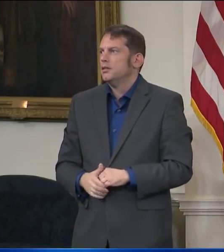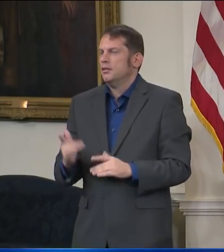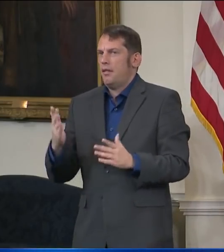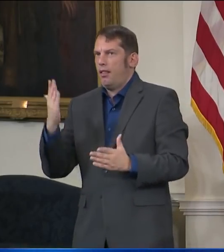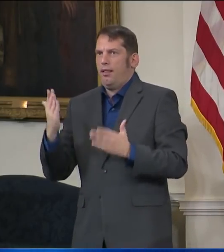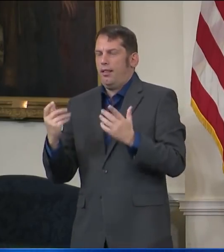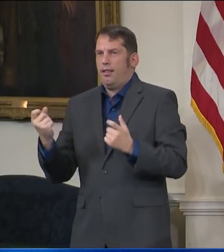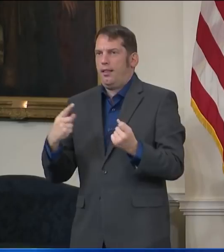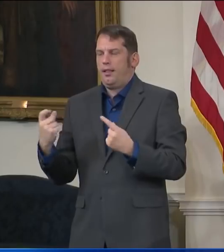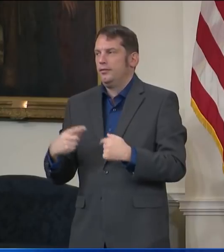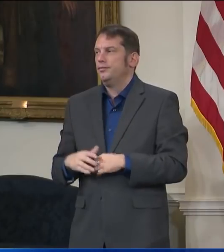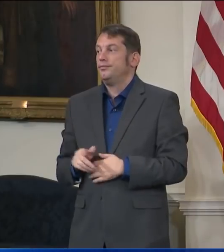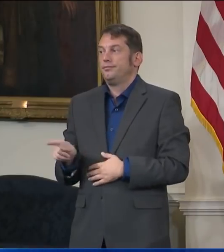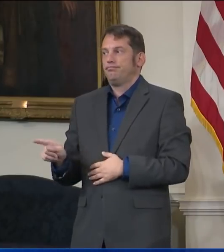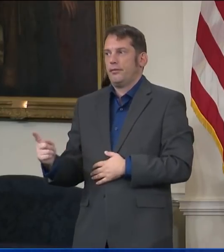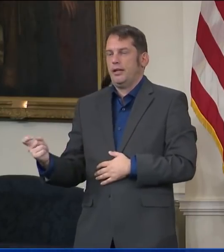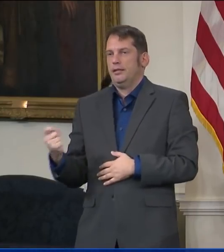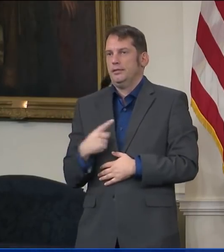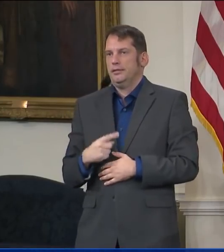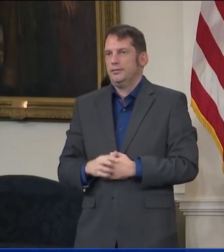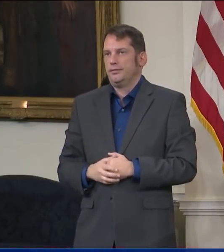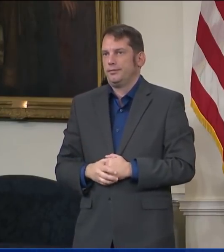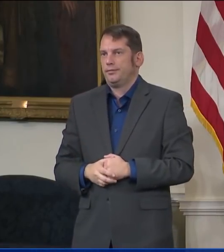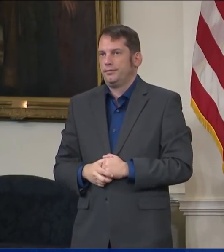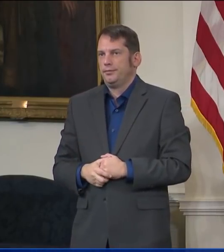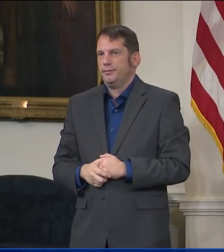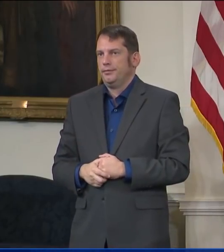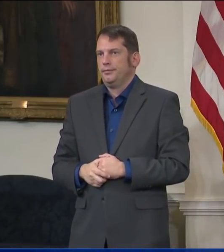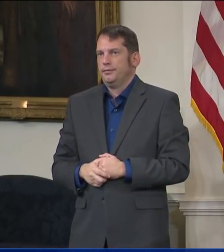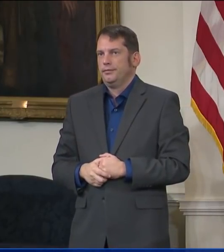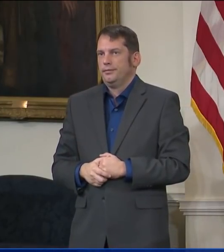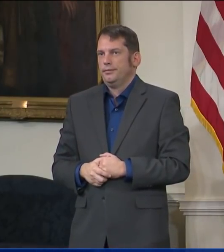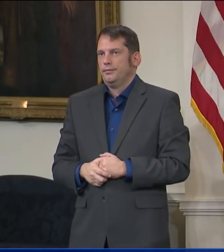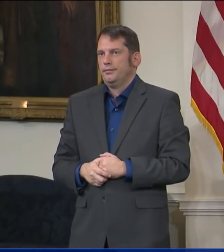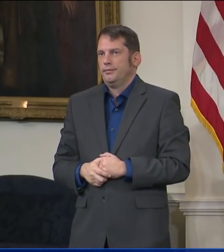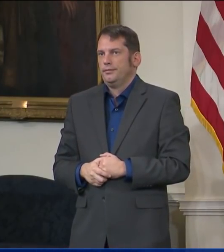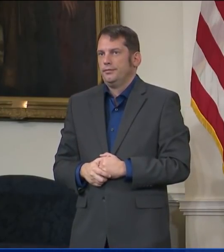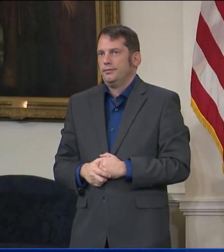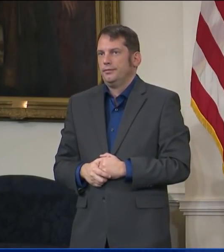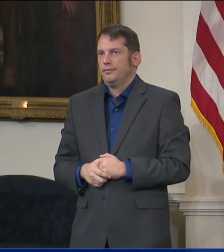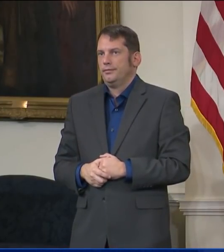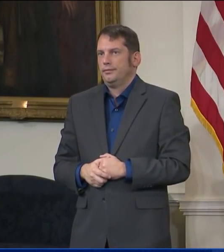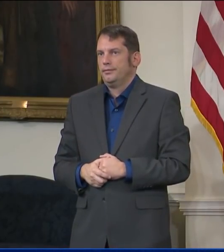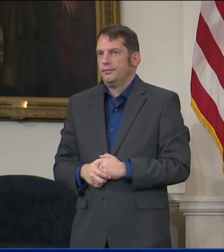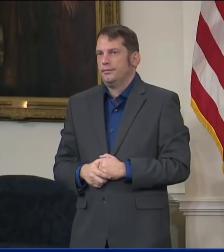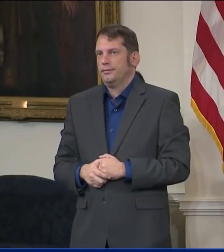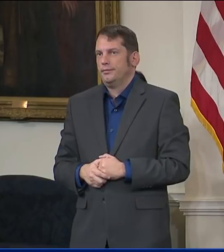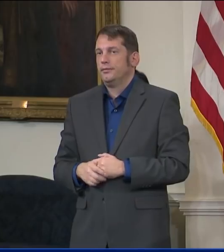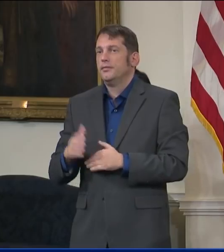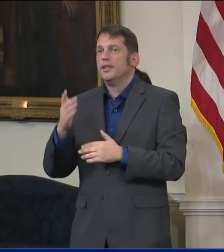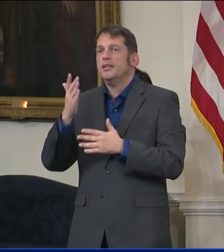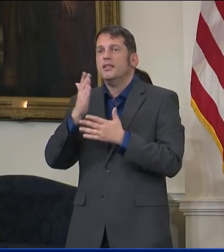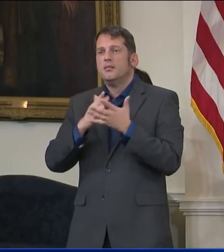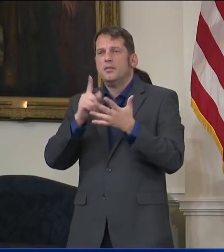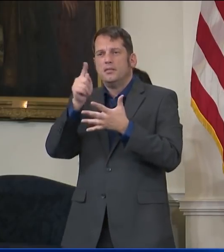TOP-NOTCH SCIENCE AND BRAD YOU GUYS ALWAYS RAISED HER HAND HAND AT THE SAME TIME.